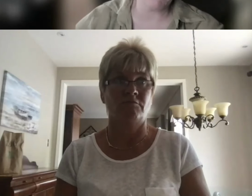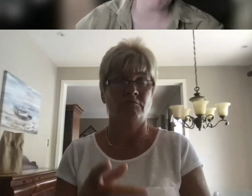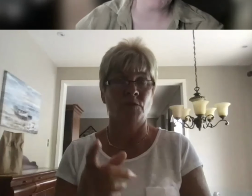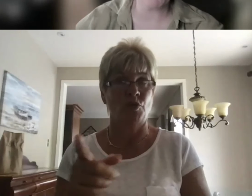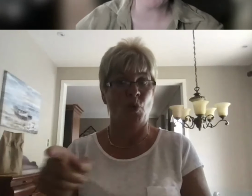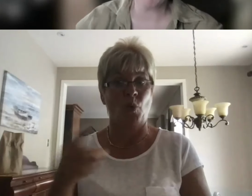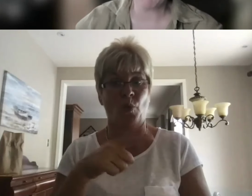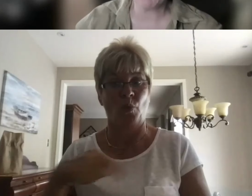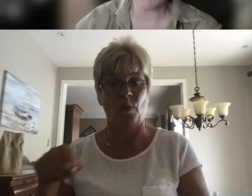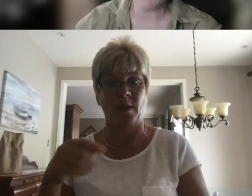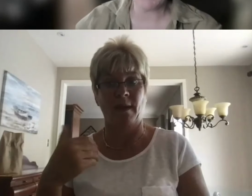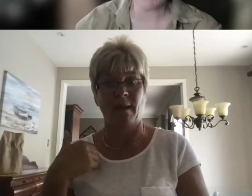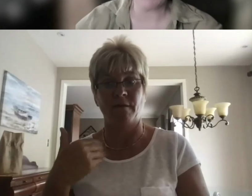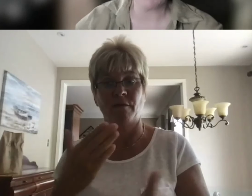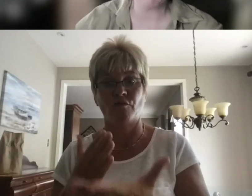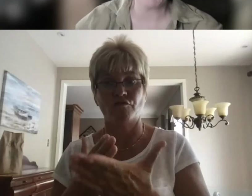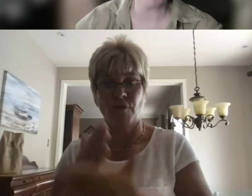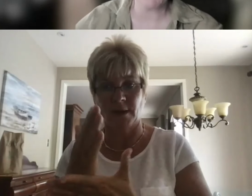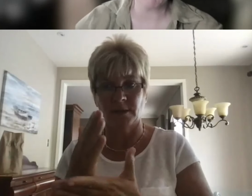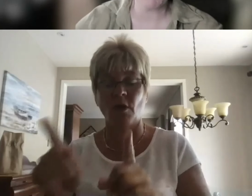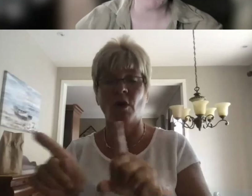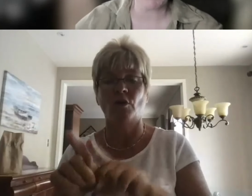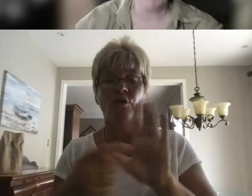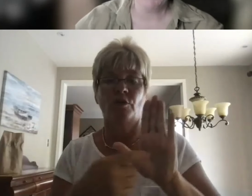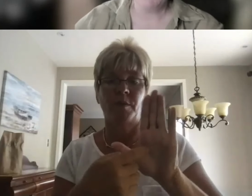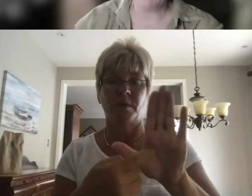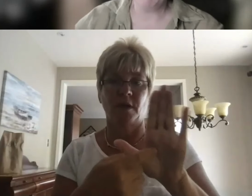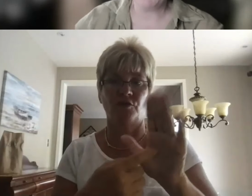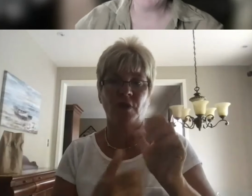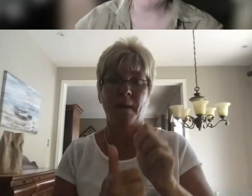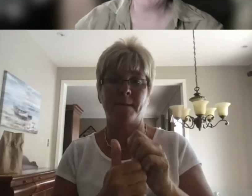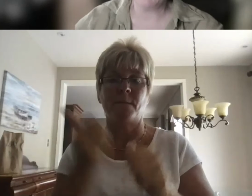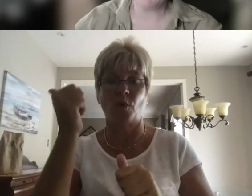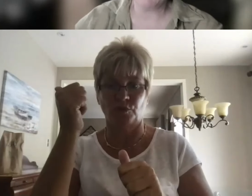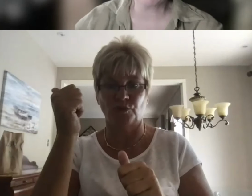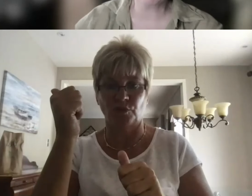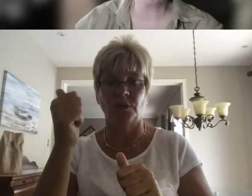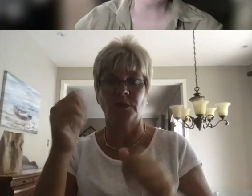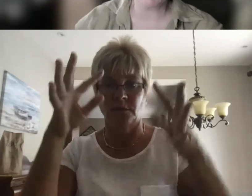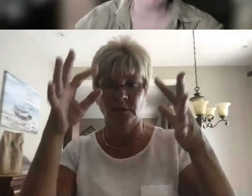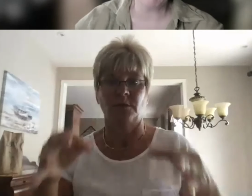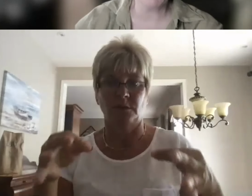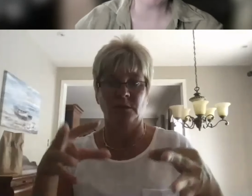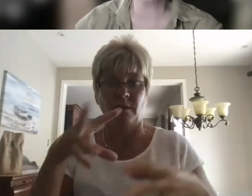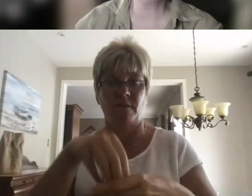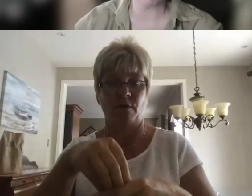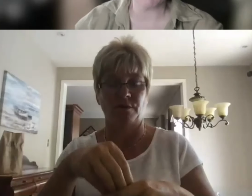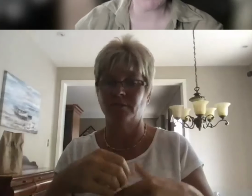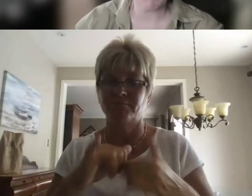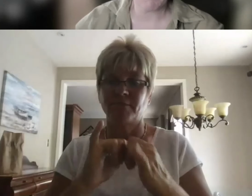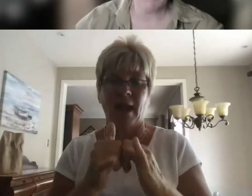proportional representation, and majority rules. Also just research,